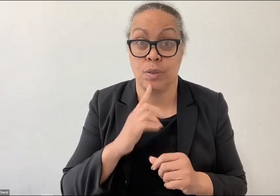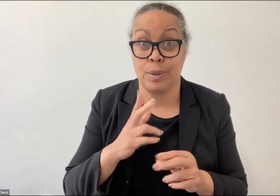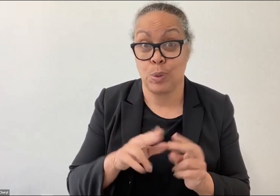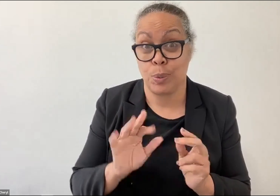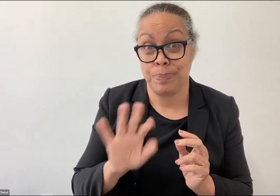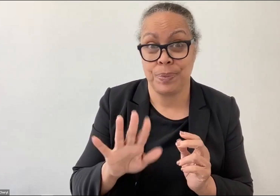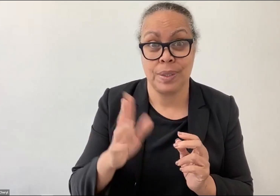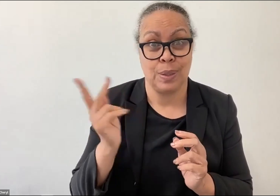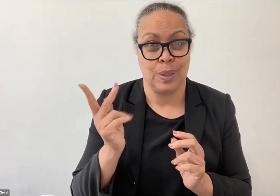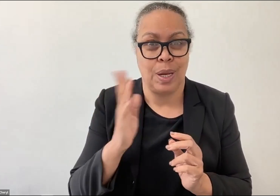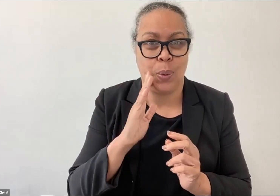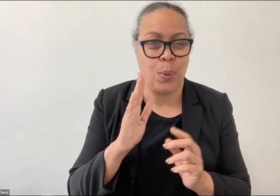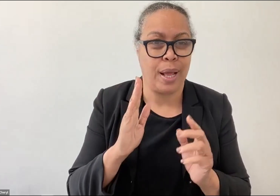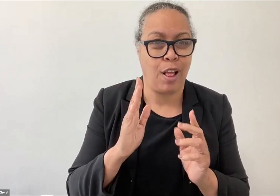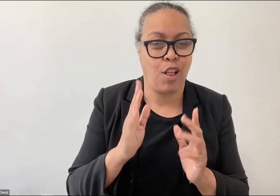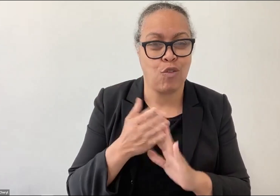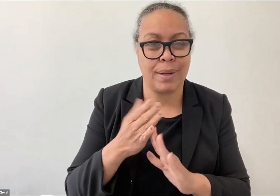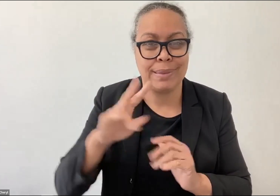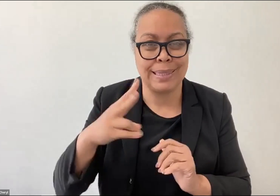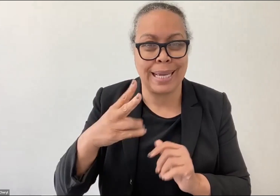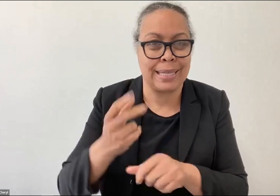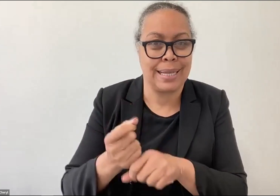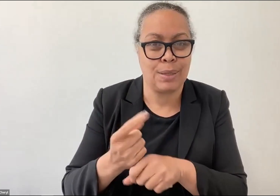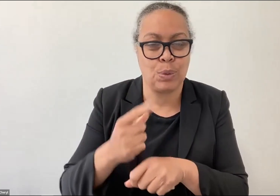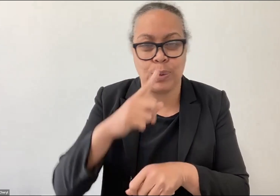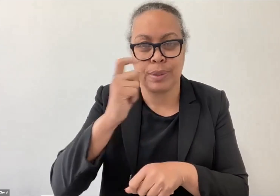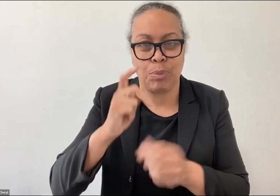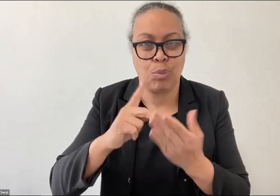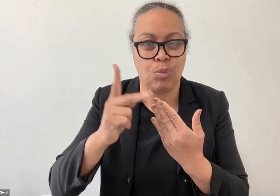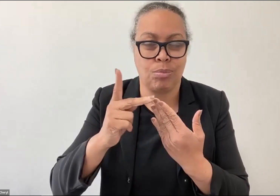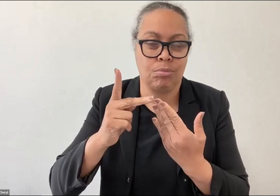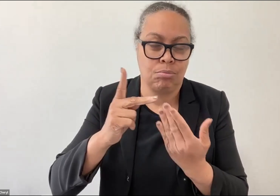She and I are going to be running the second annual summer professional development for teachers.